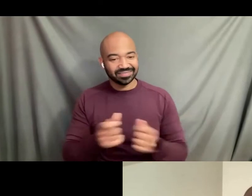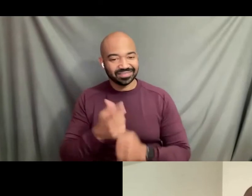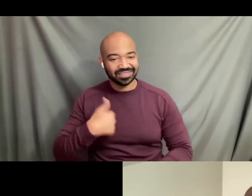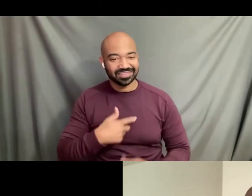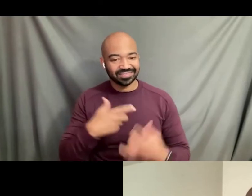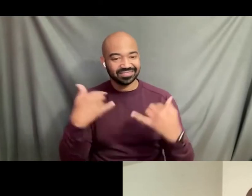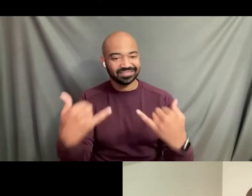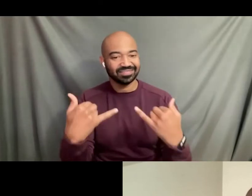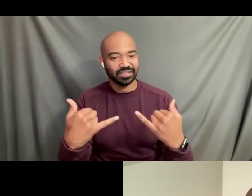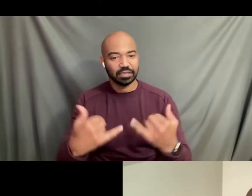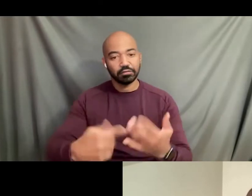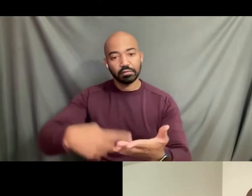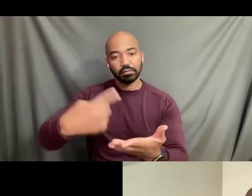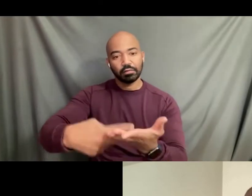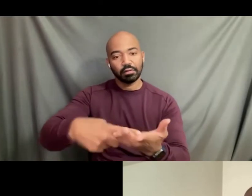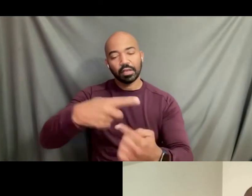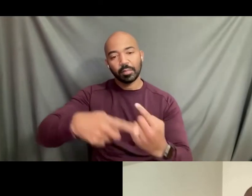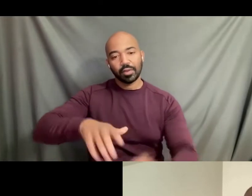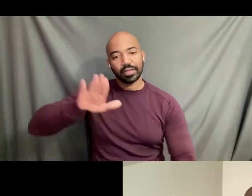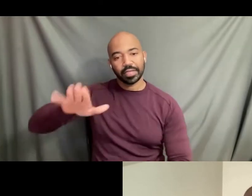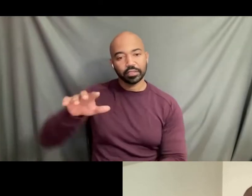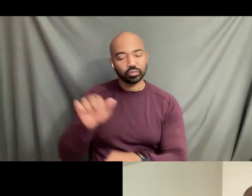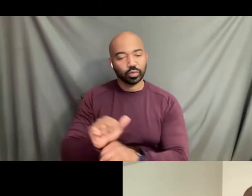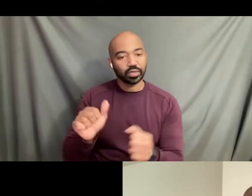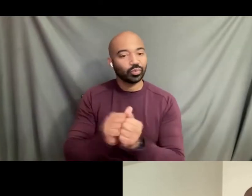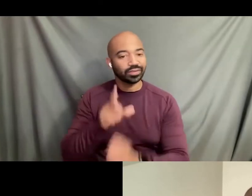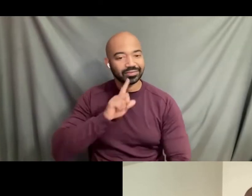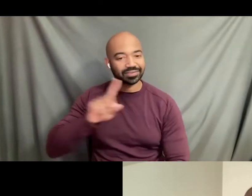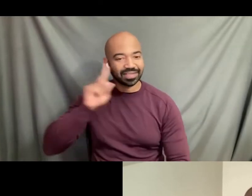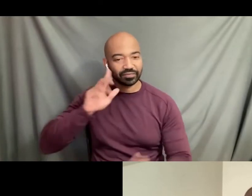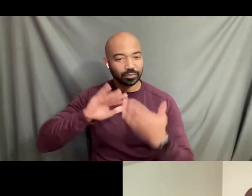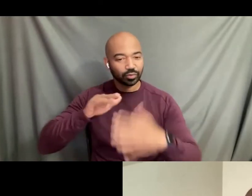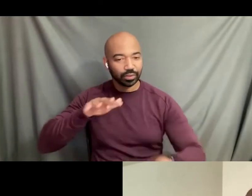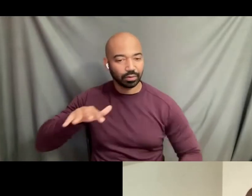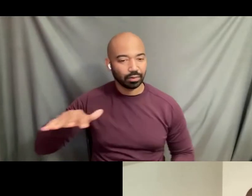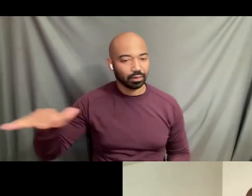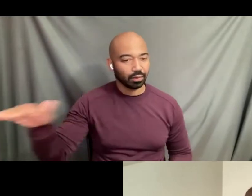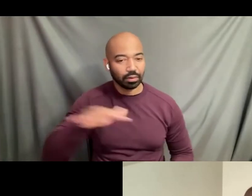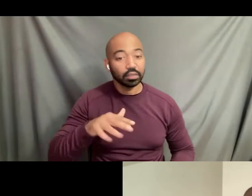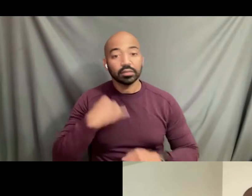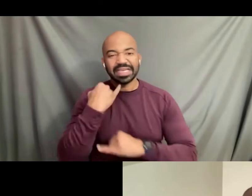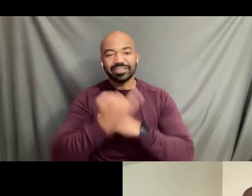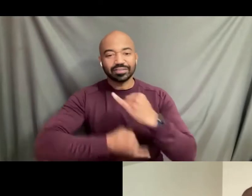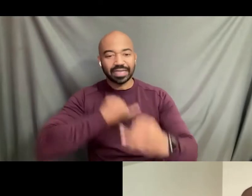discussing his work with the Deaf Community of international students coming from around